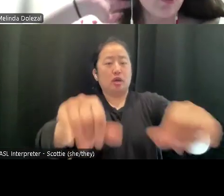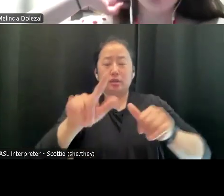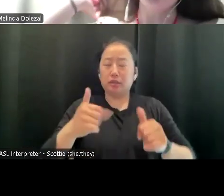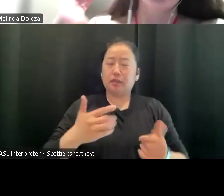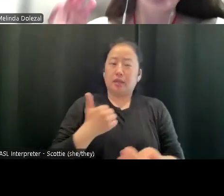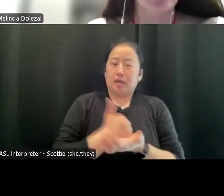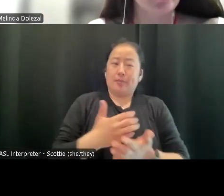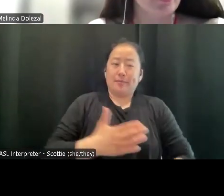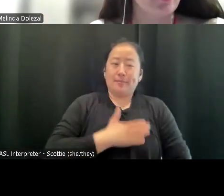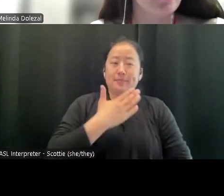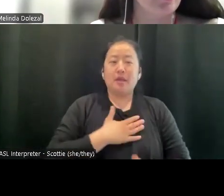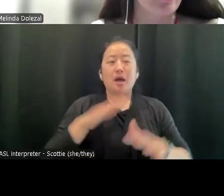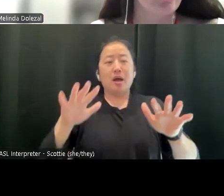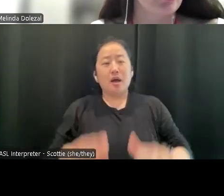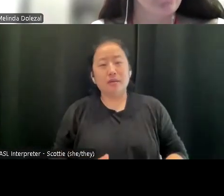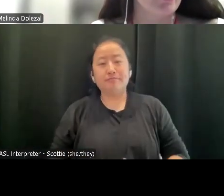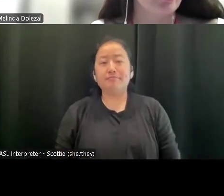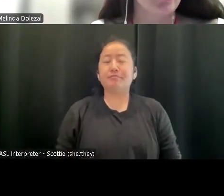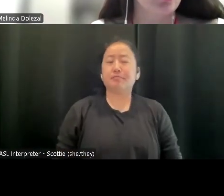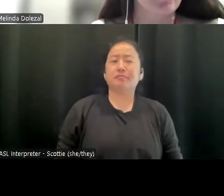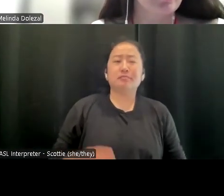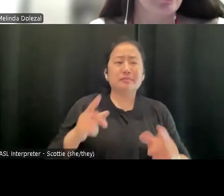of tools, I equipment and techniques that cater to different individuals.